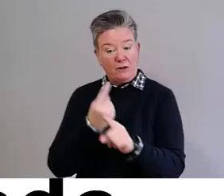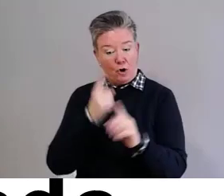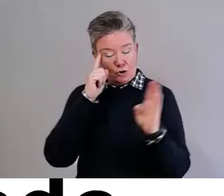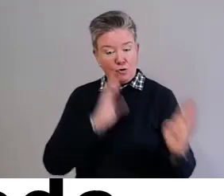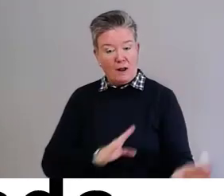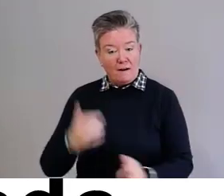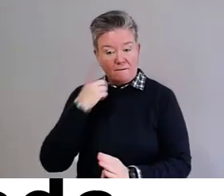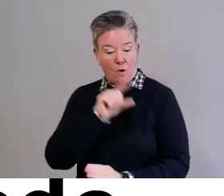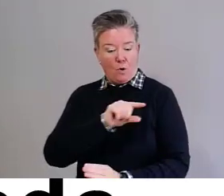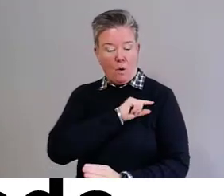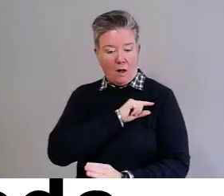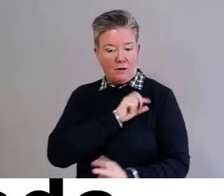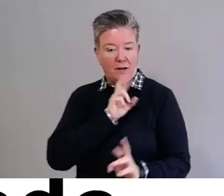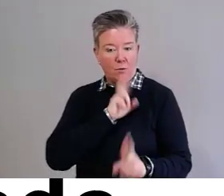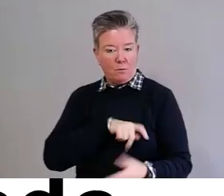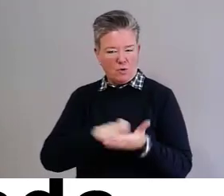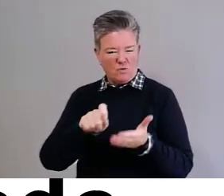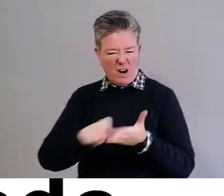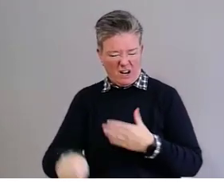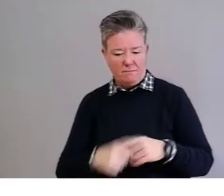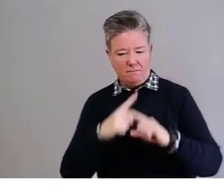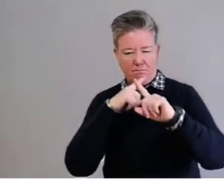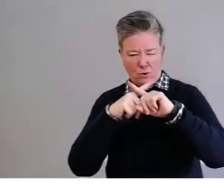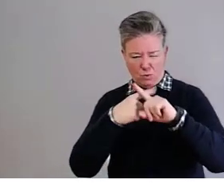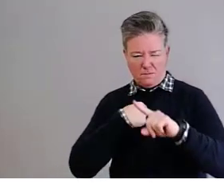for quality report writing.